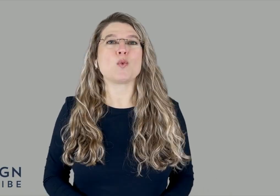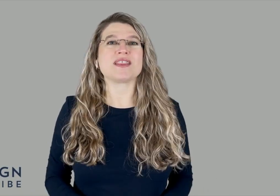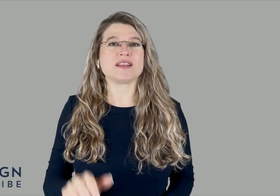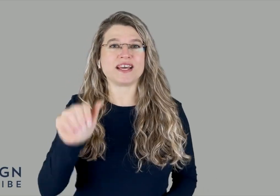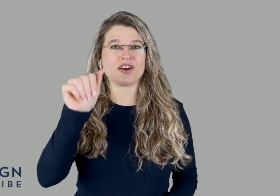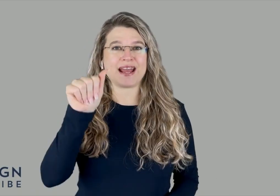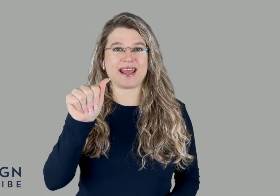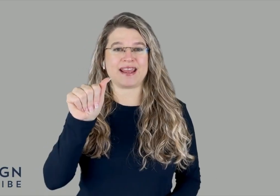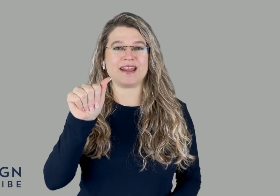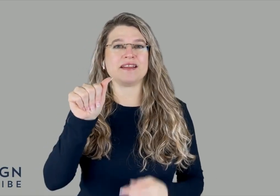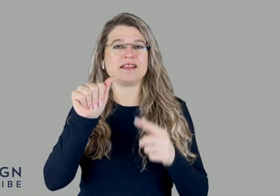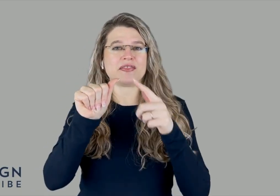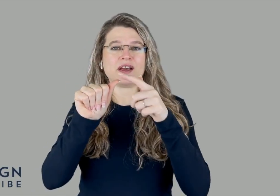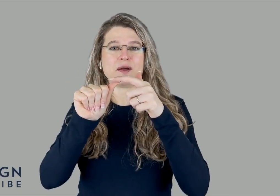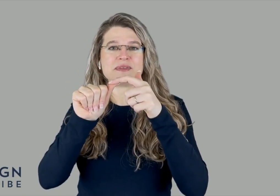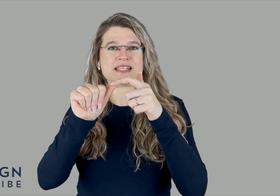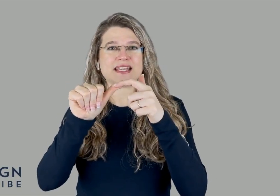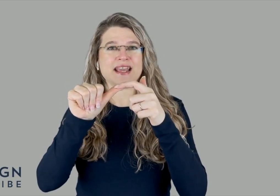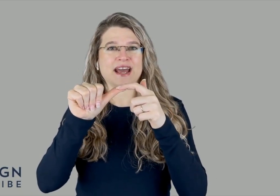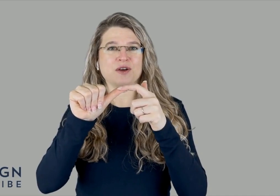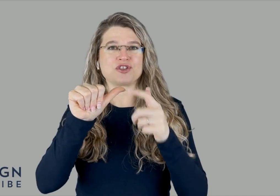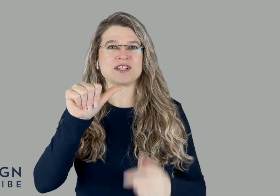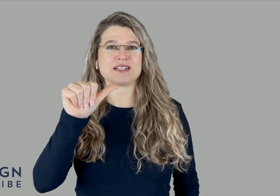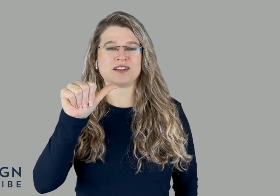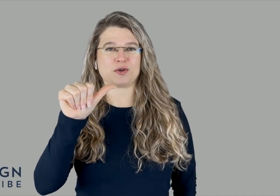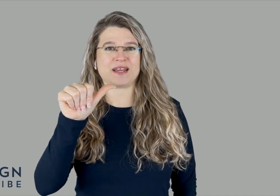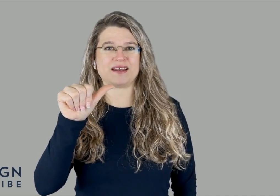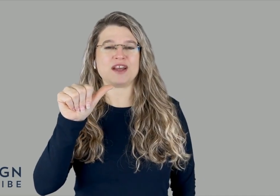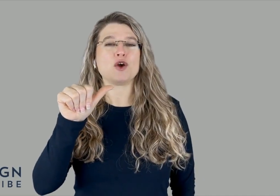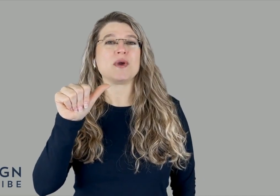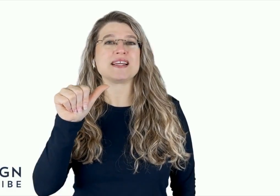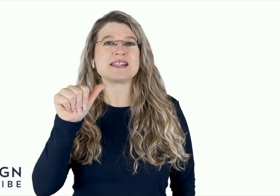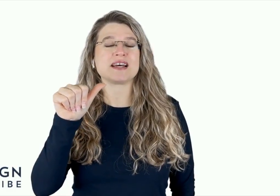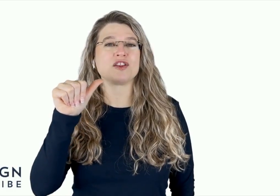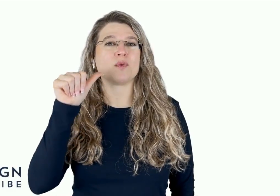With the letter A and then the thumb sticking out just a little bit, we can sign the